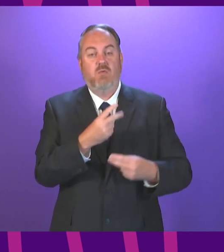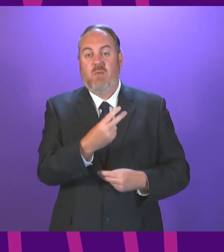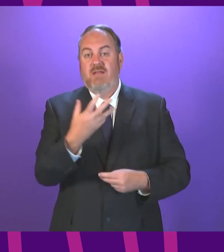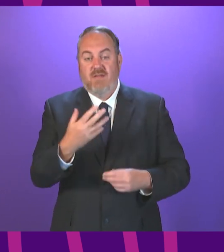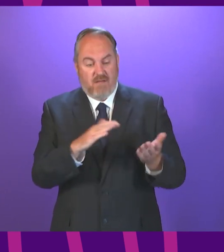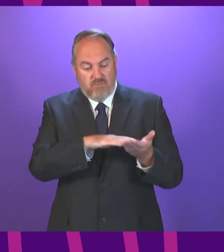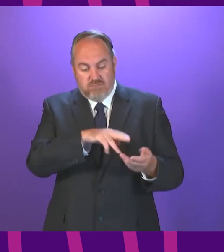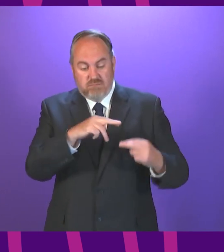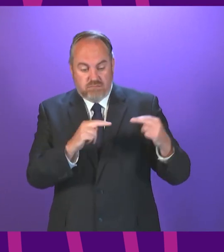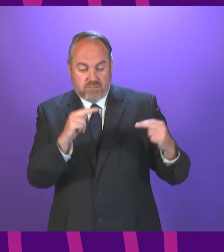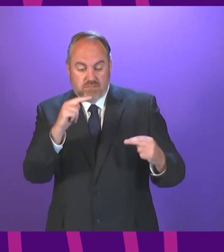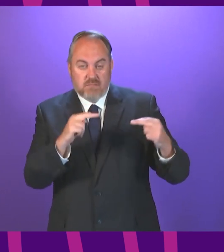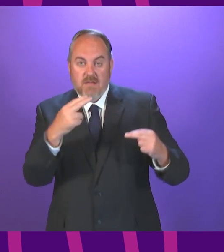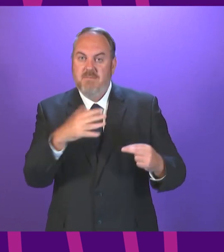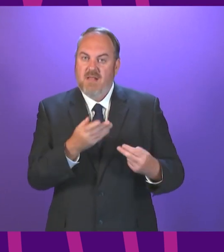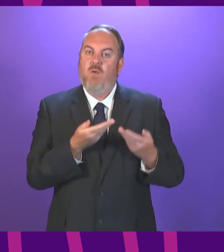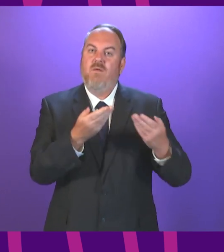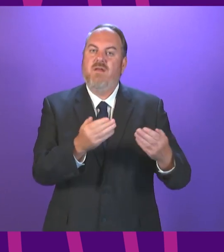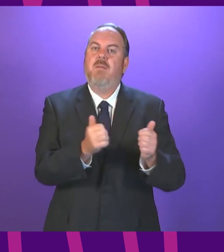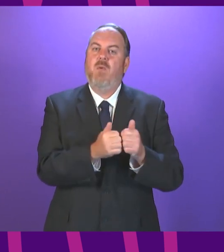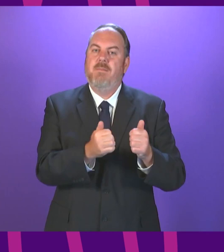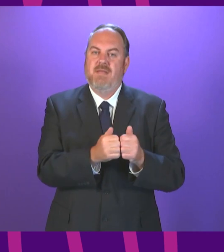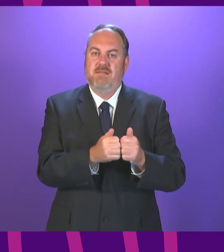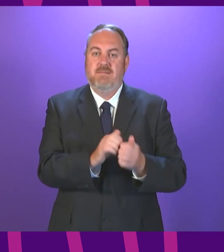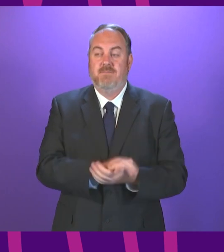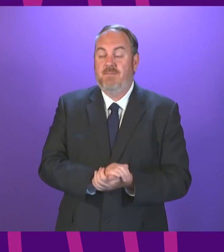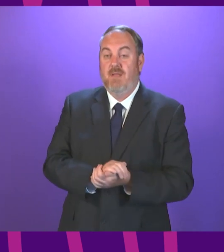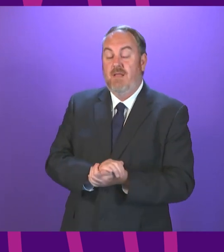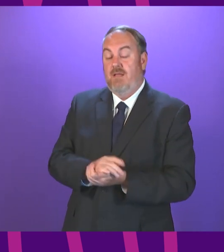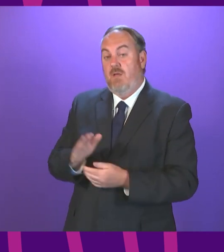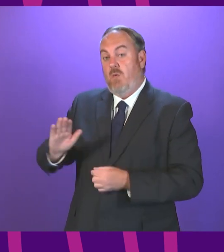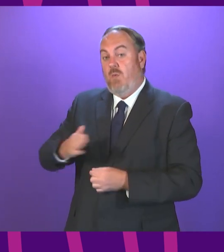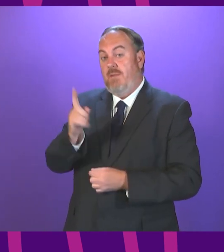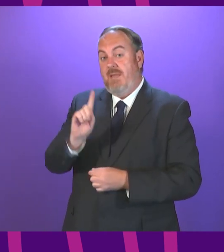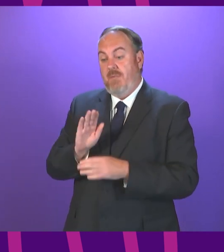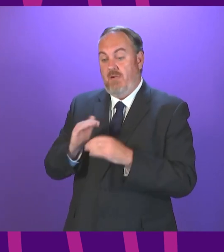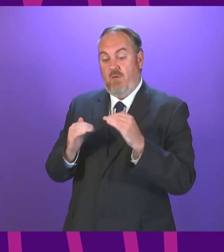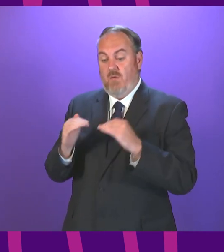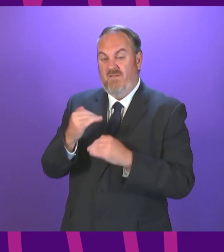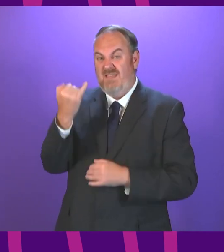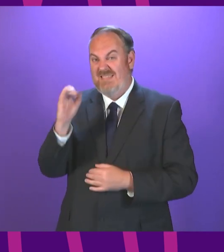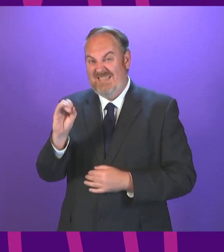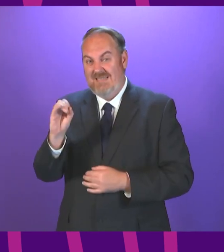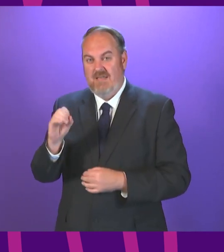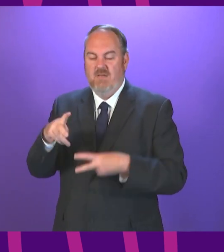I turn to second doses. Virtually all over 60-year-olds have now had both doses. Uptake